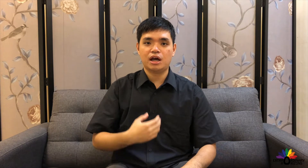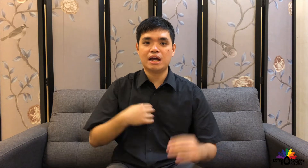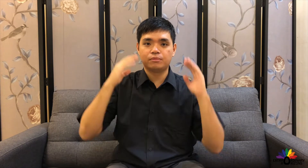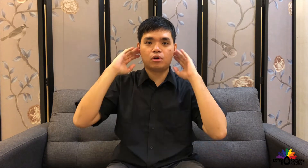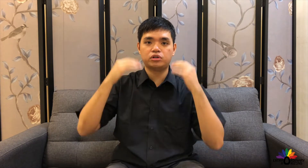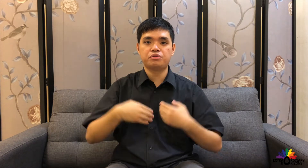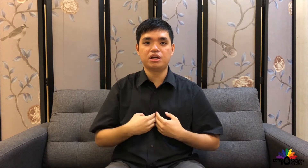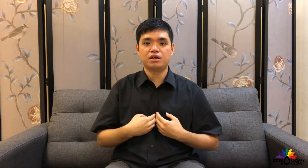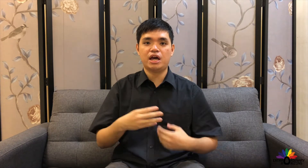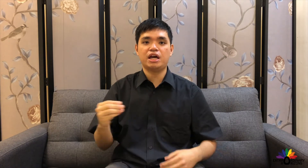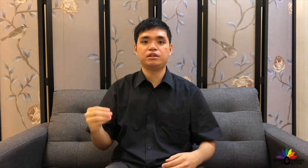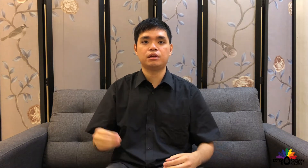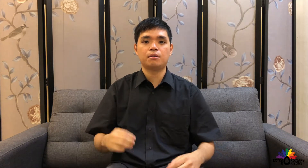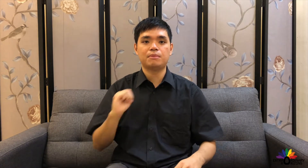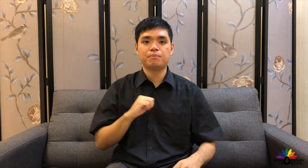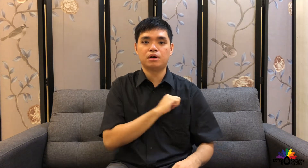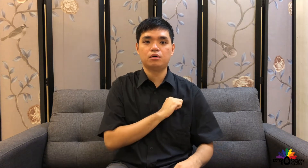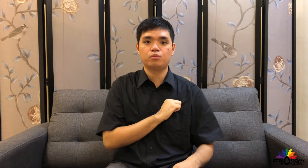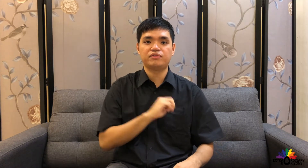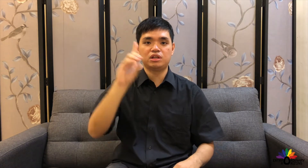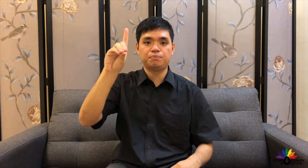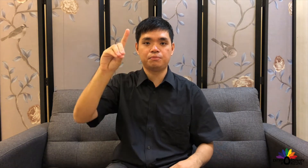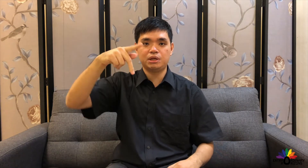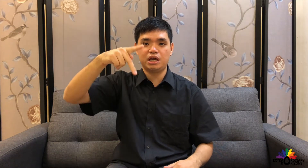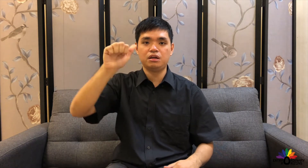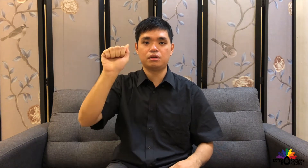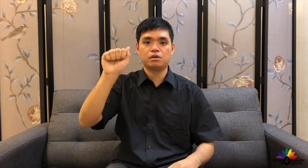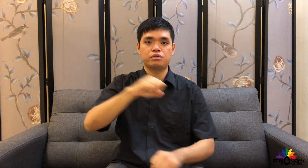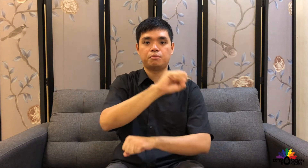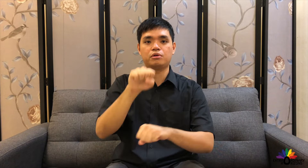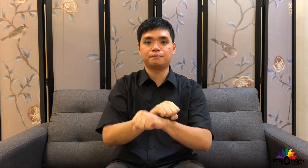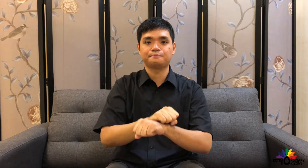I'm autistic, and a member with the Disabled People's Association (Singapore).